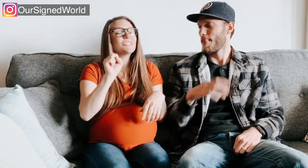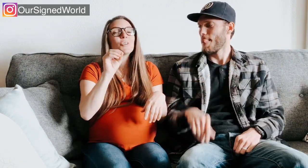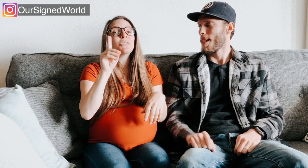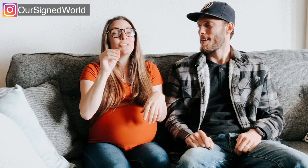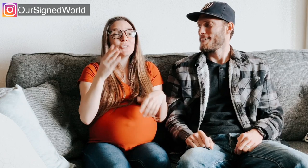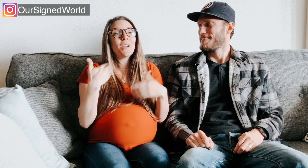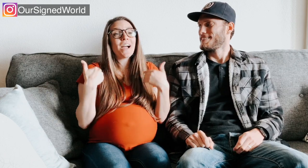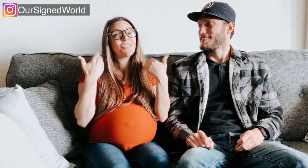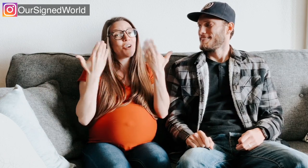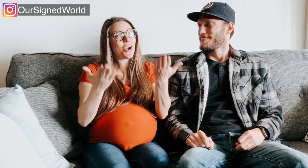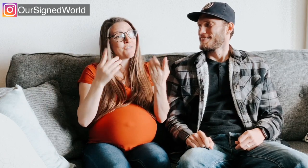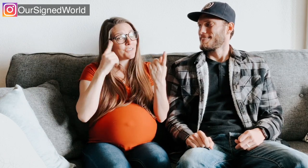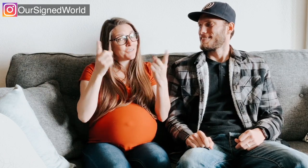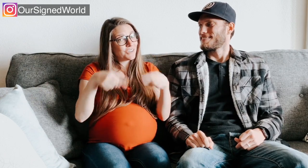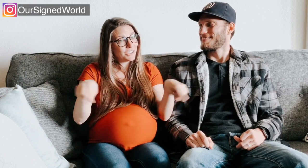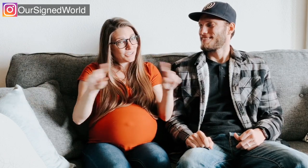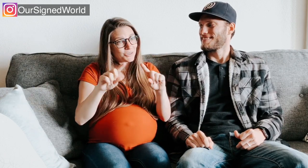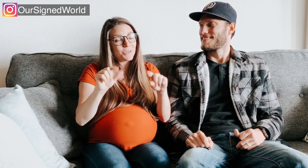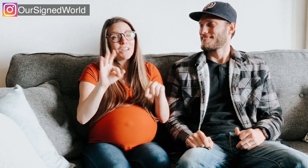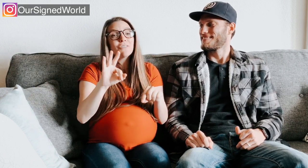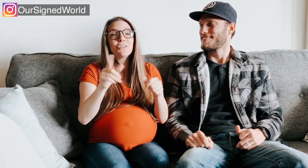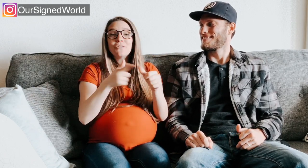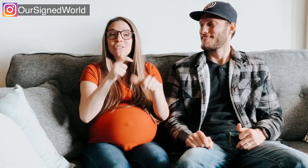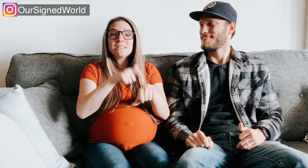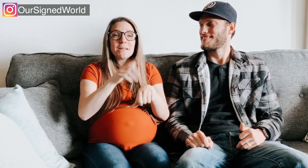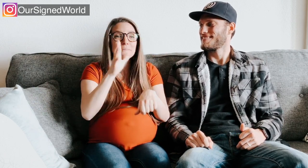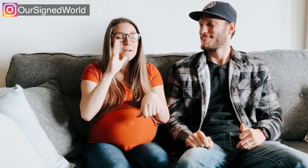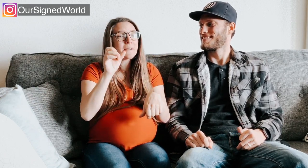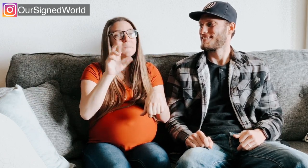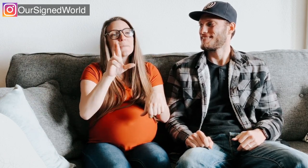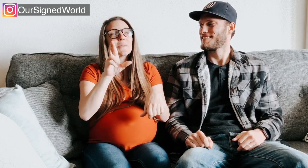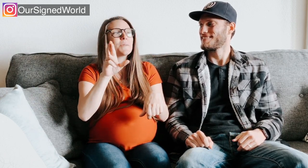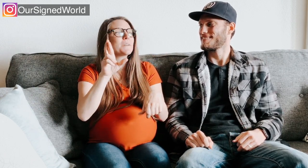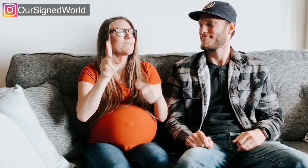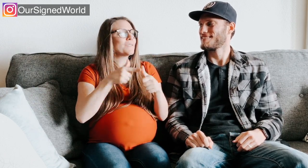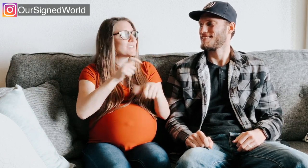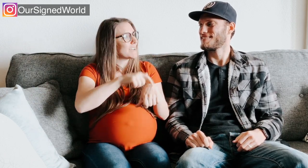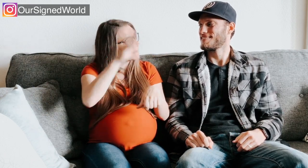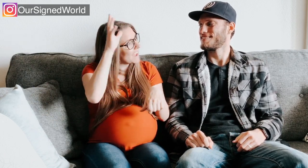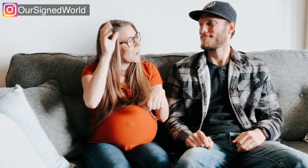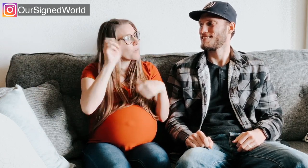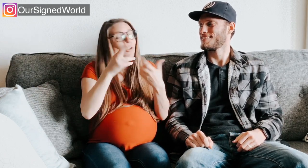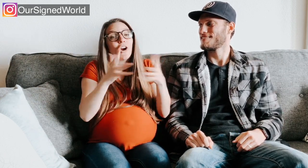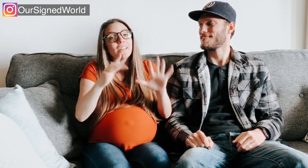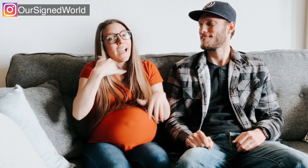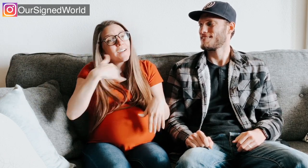So we do have an offer for you, if you're a first time mom, or first time dad, or you already have kids